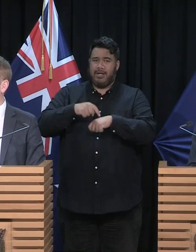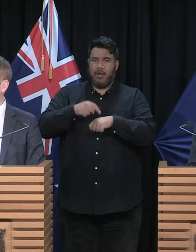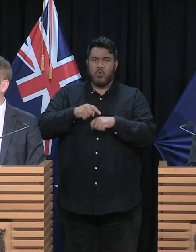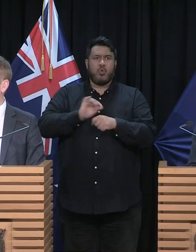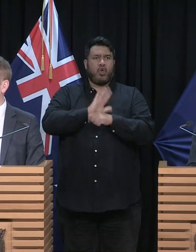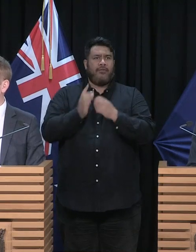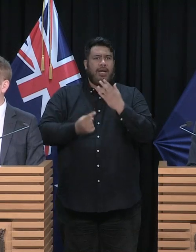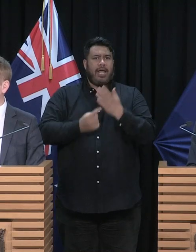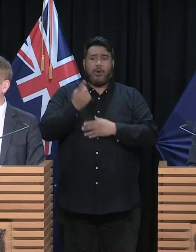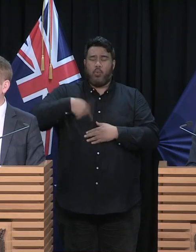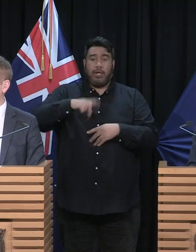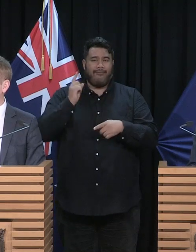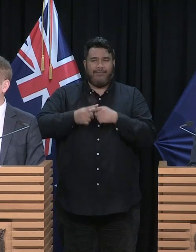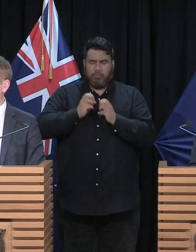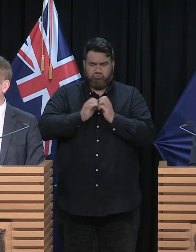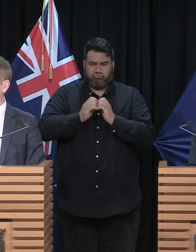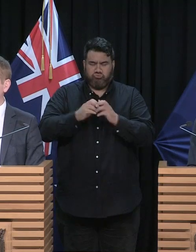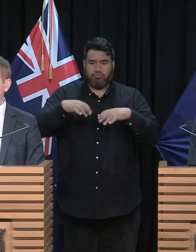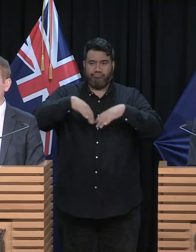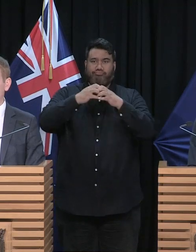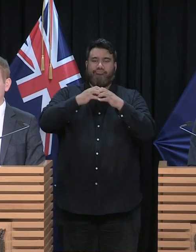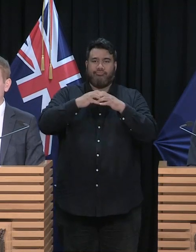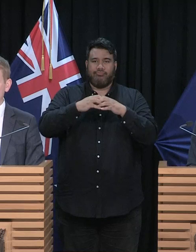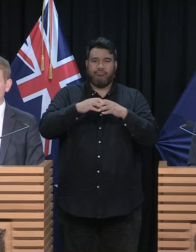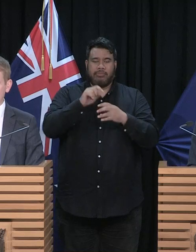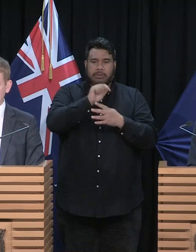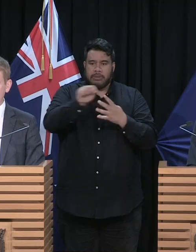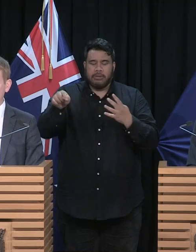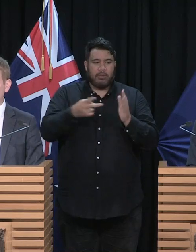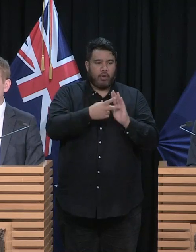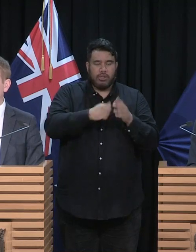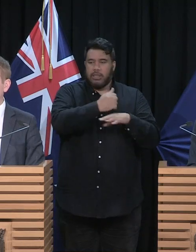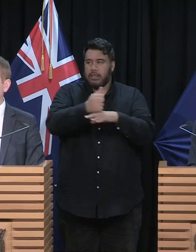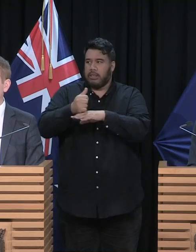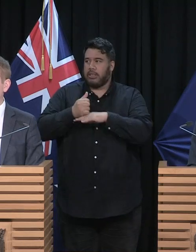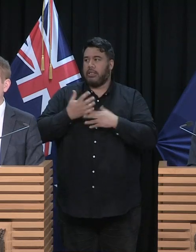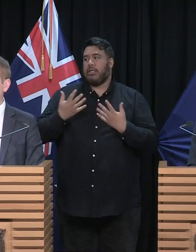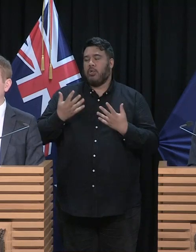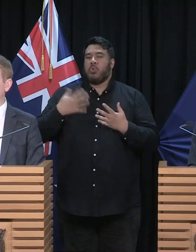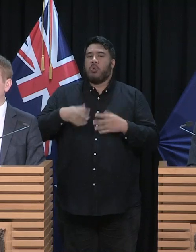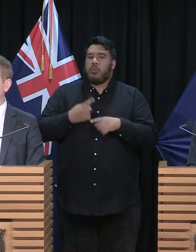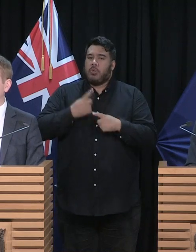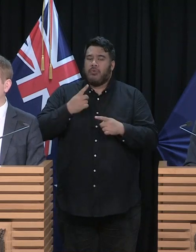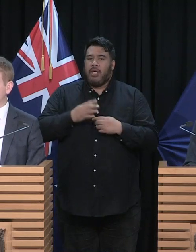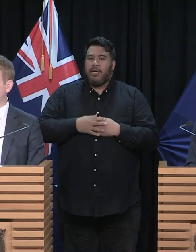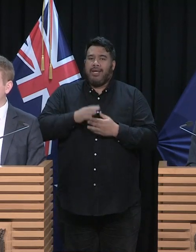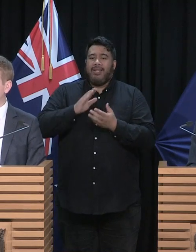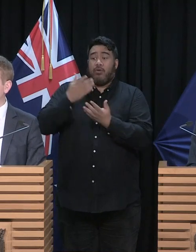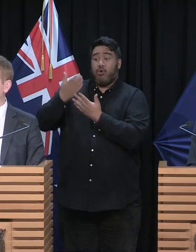remembering, too - the system was set up at speed in order